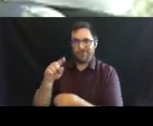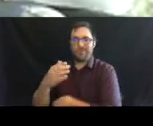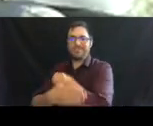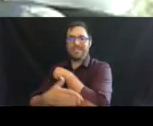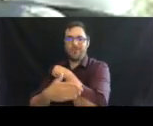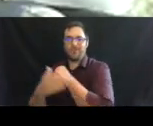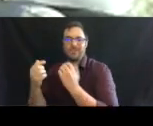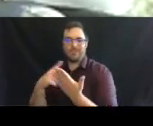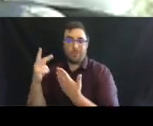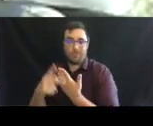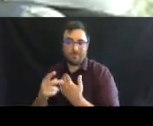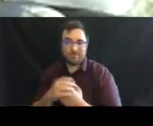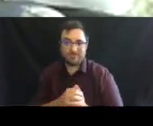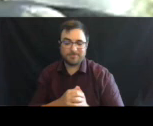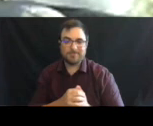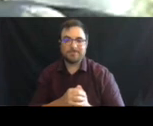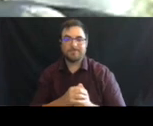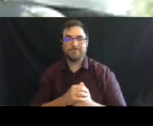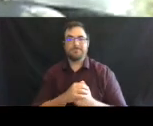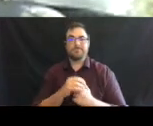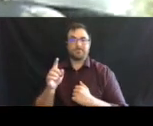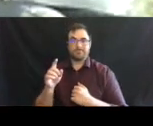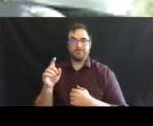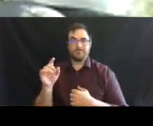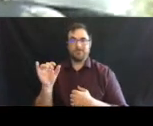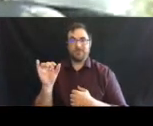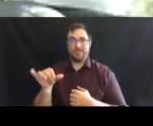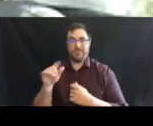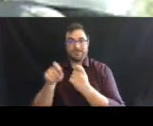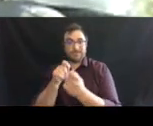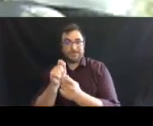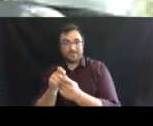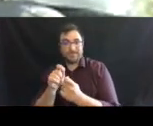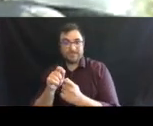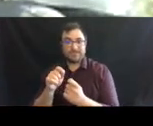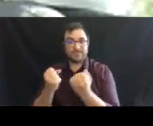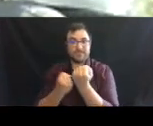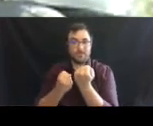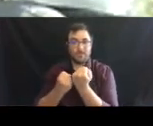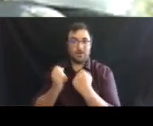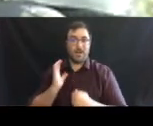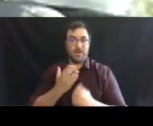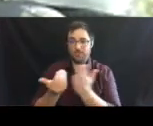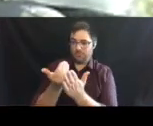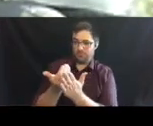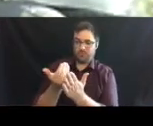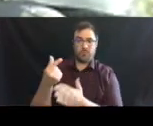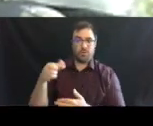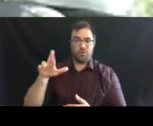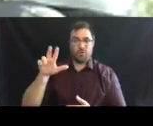so transitioning into that specific support this grant the current four-year grant cycle that we're